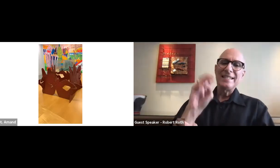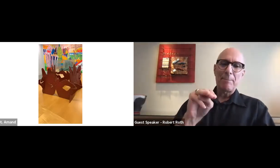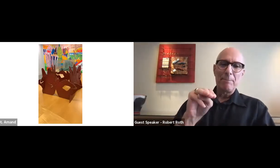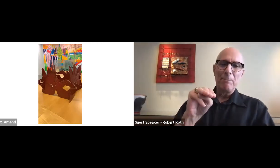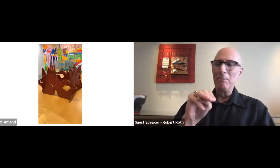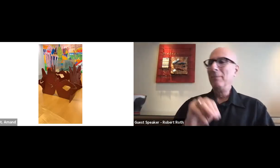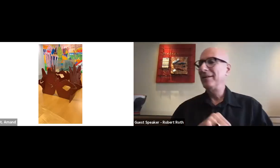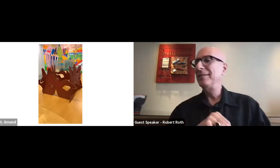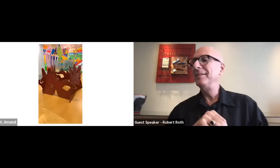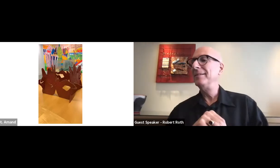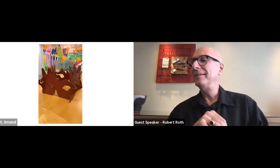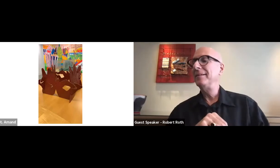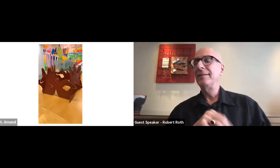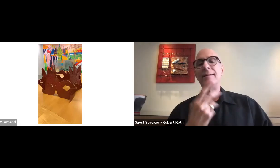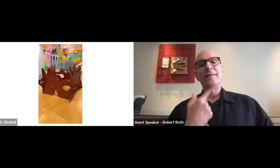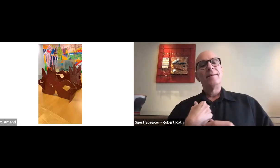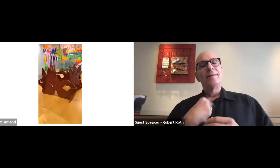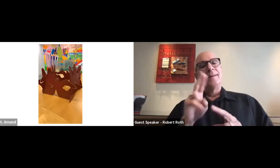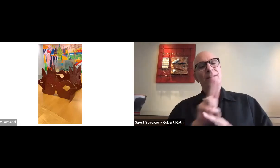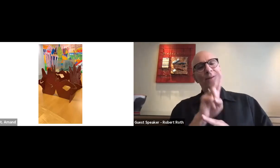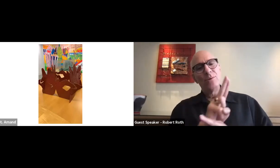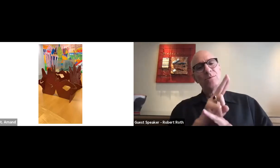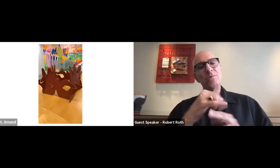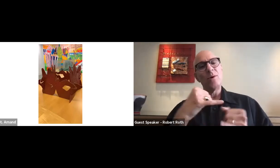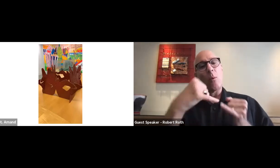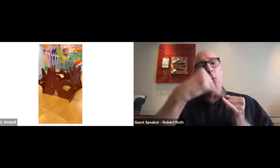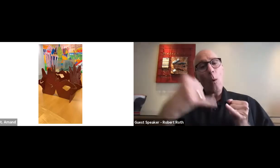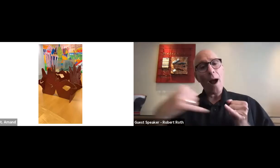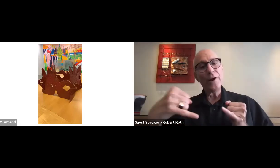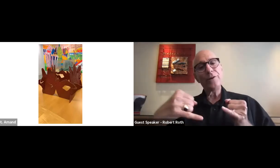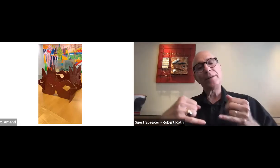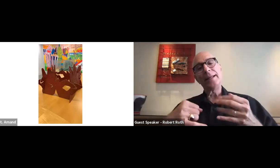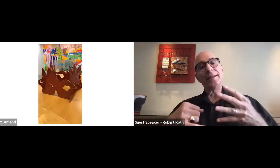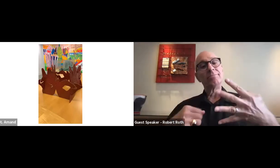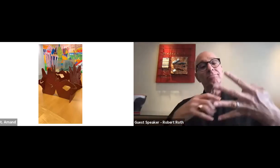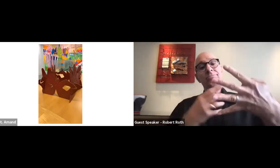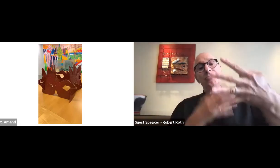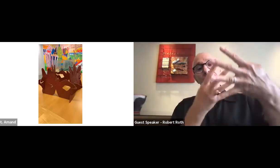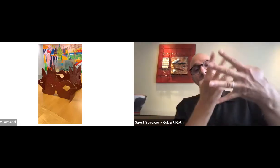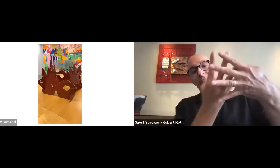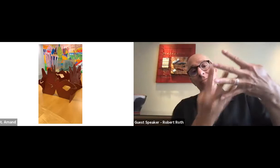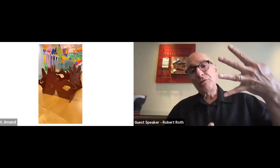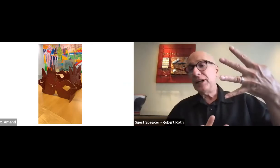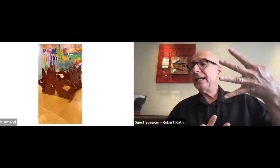There's a word for it-- Wonderism, like Guy Wonder, that it's Wonderism to transform stuff like that.